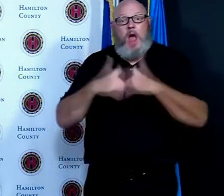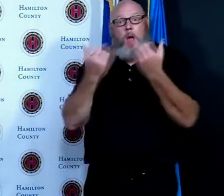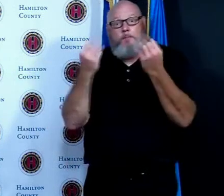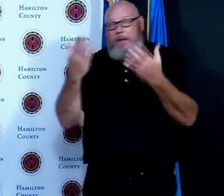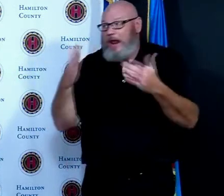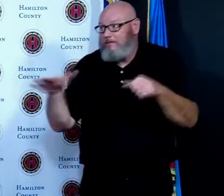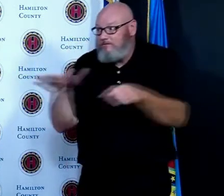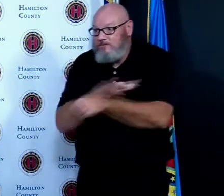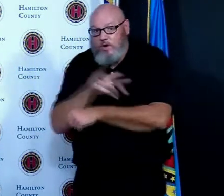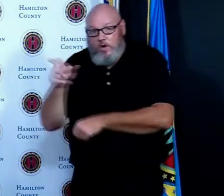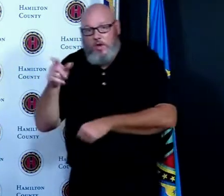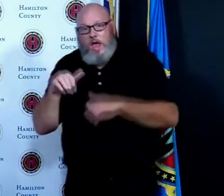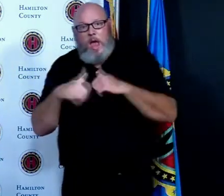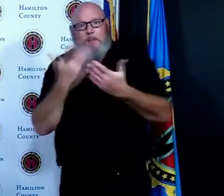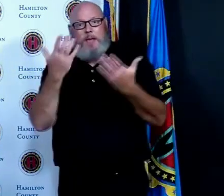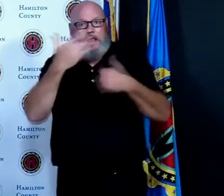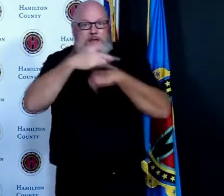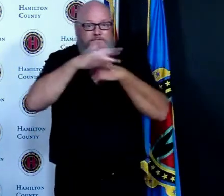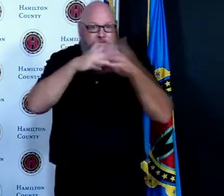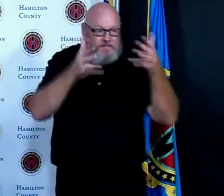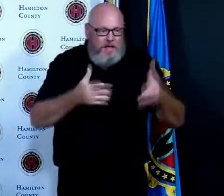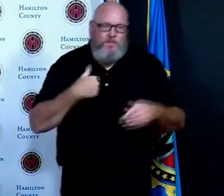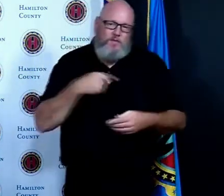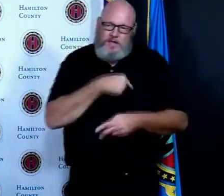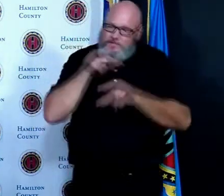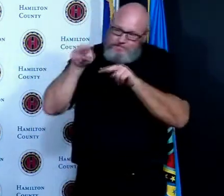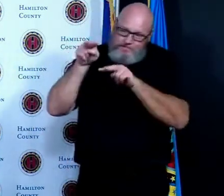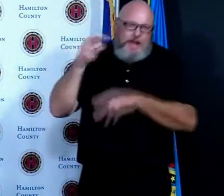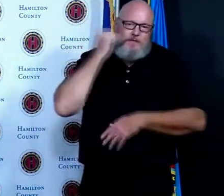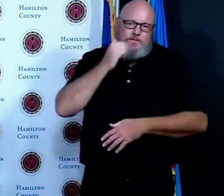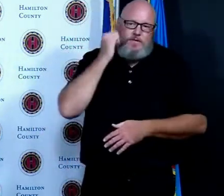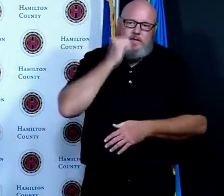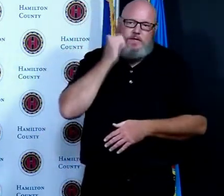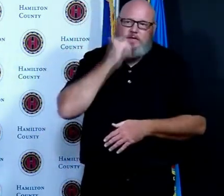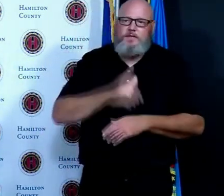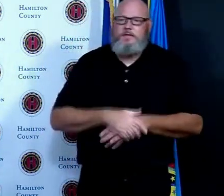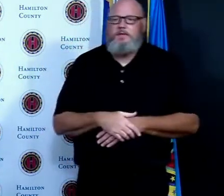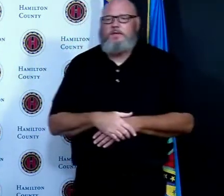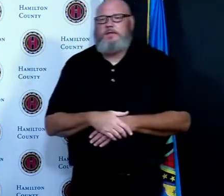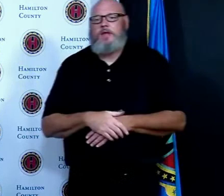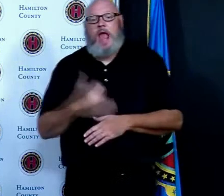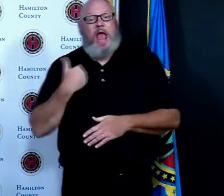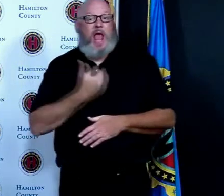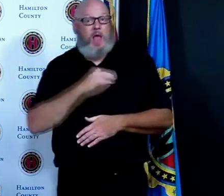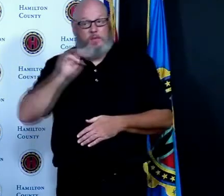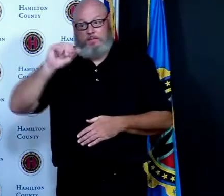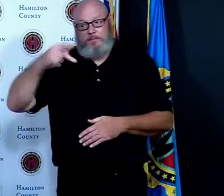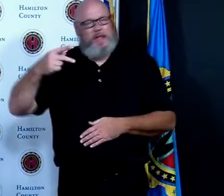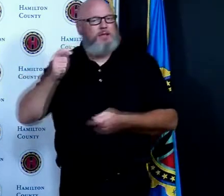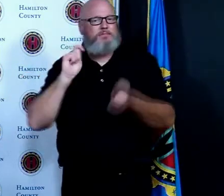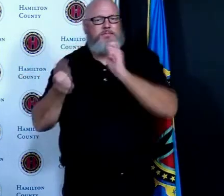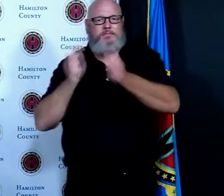we look at it and we have a map that we look at every day about the the capacity and availability